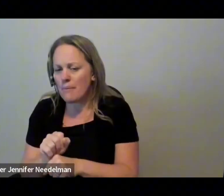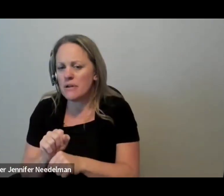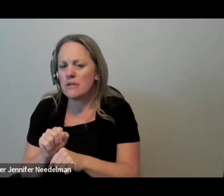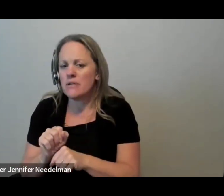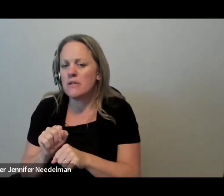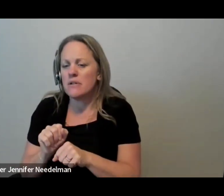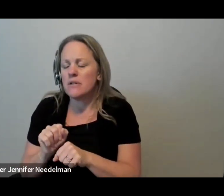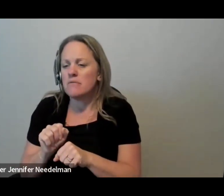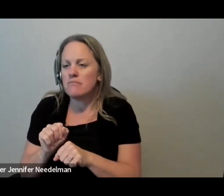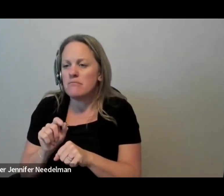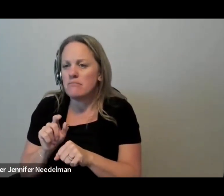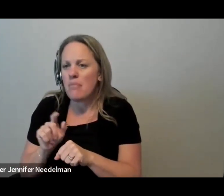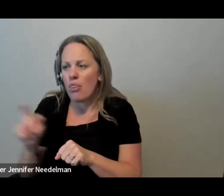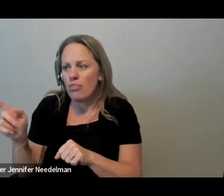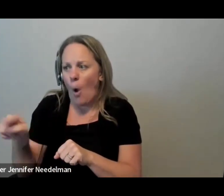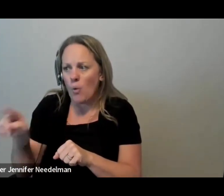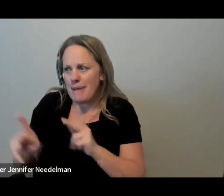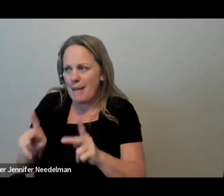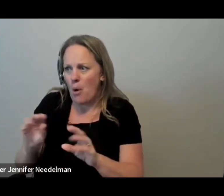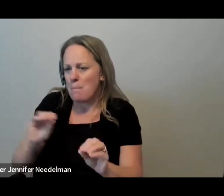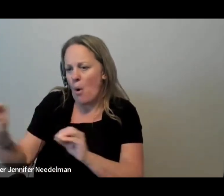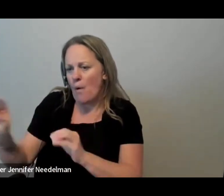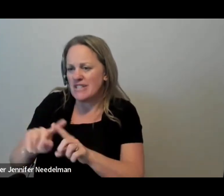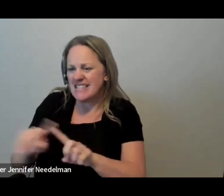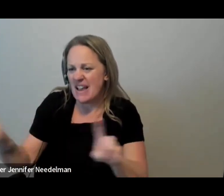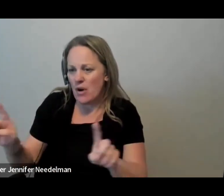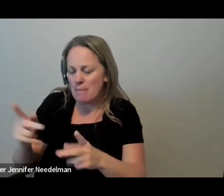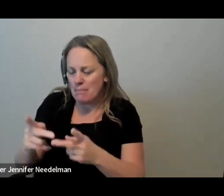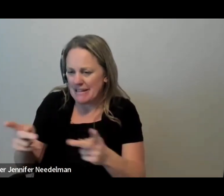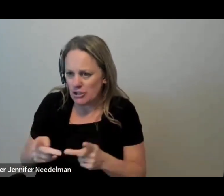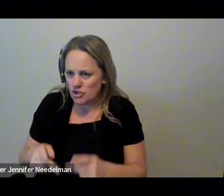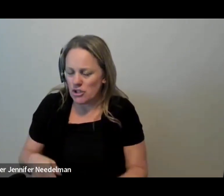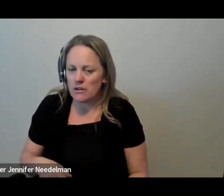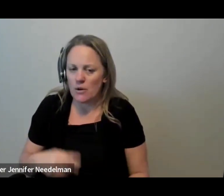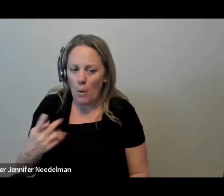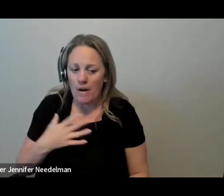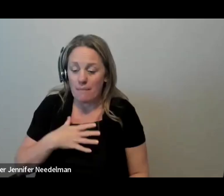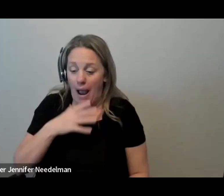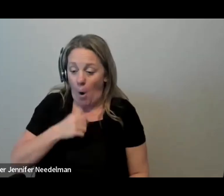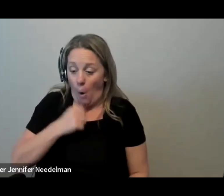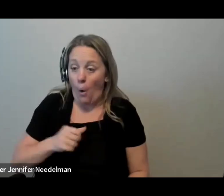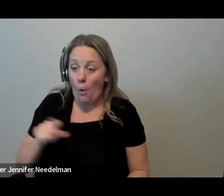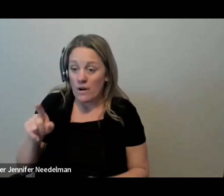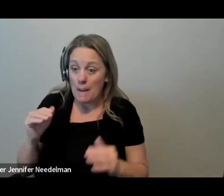and one of my old colleagues from Level Access posted the position had